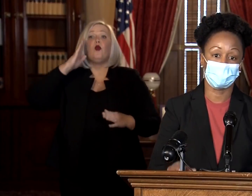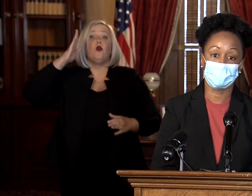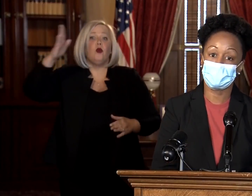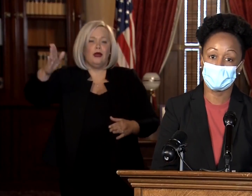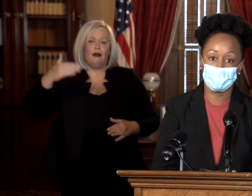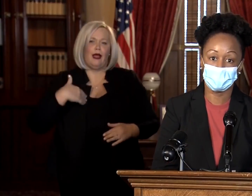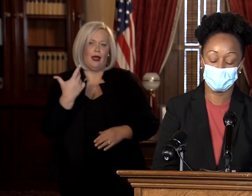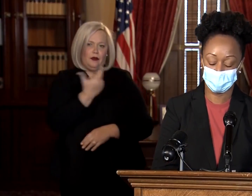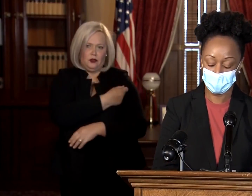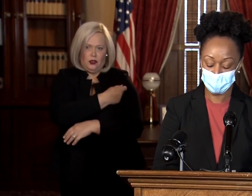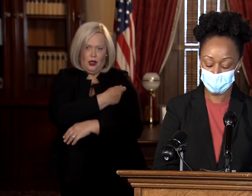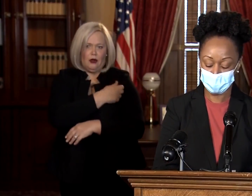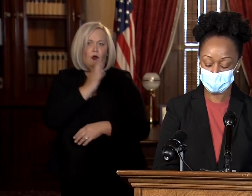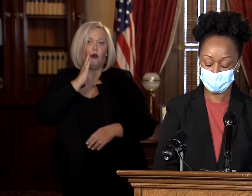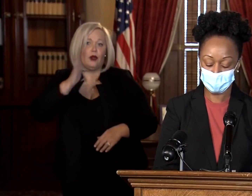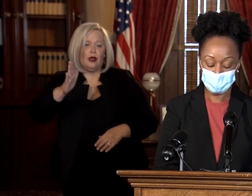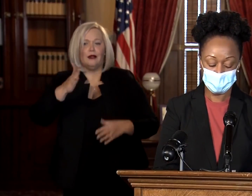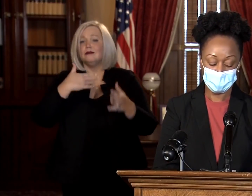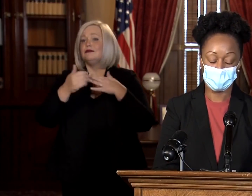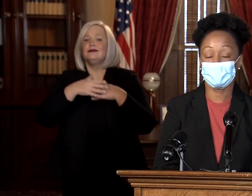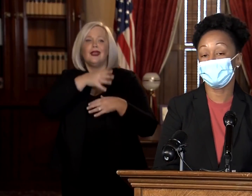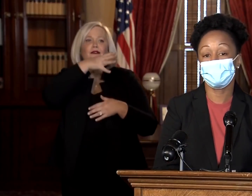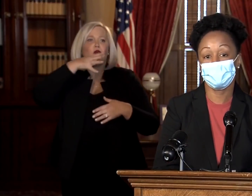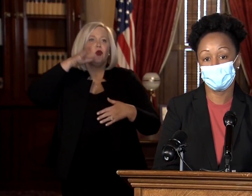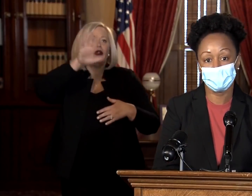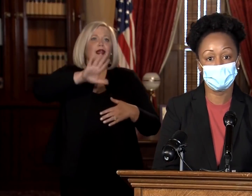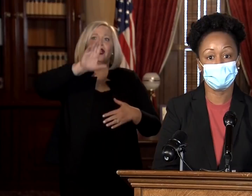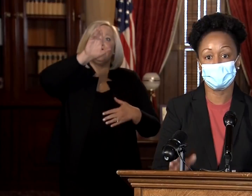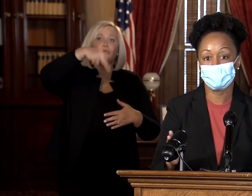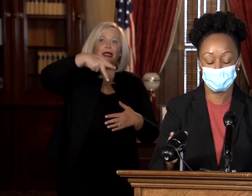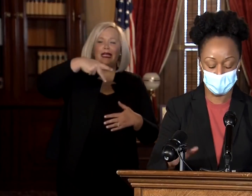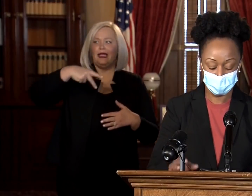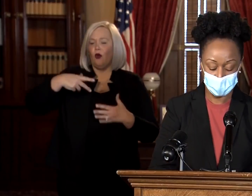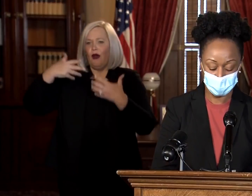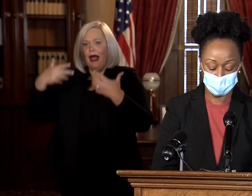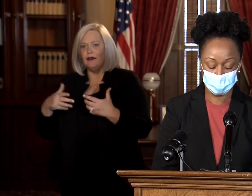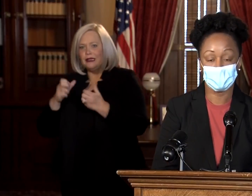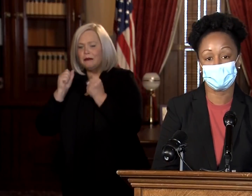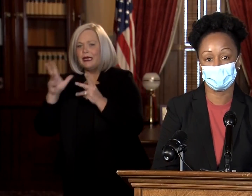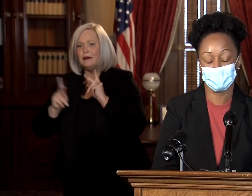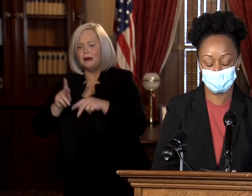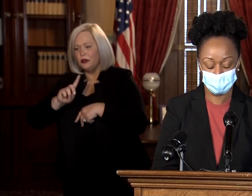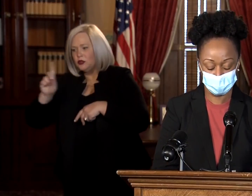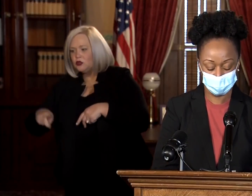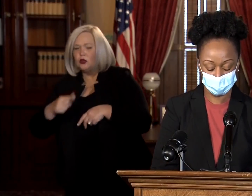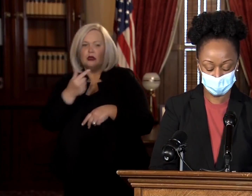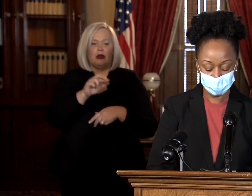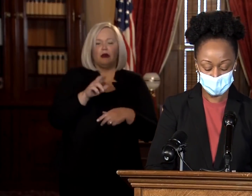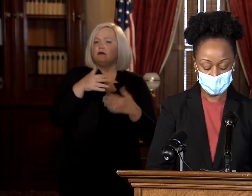Every year of the state will have access to the Vaccine, have access to the Vaccine, whether you’re in a rural part whether you’re in a rural part of the upper peninsula or in the